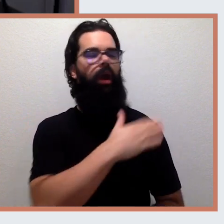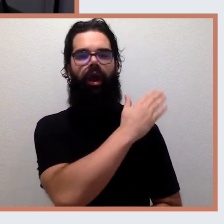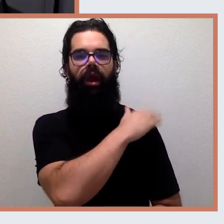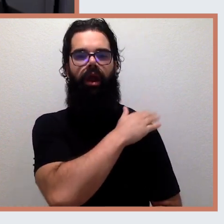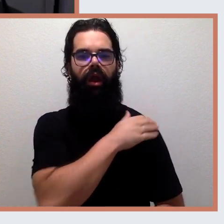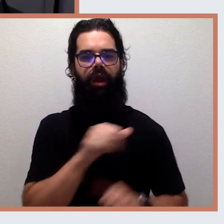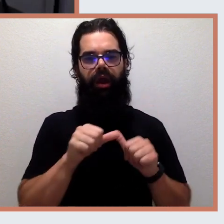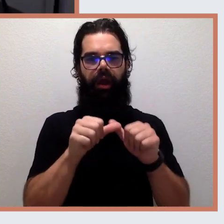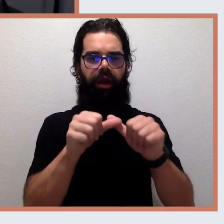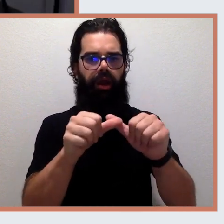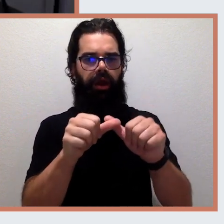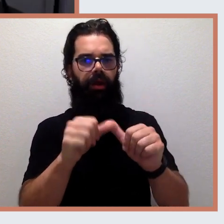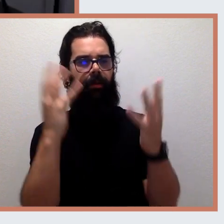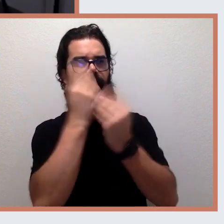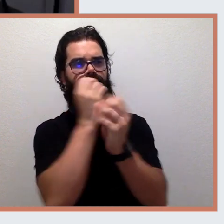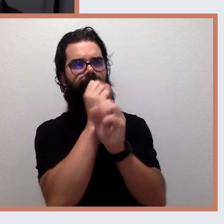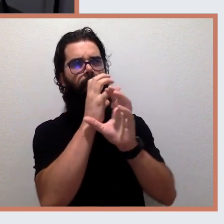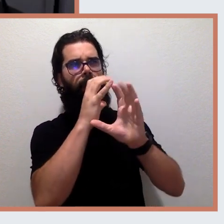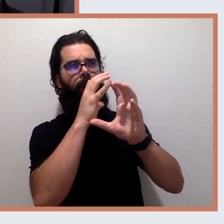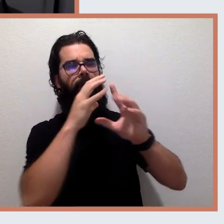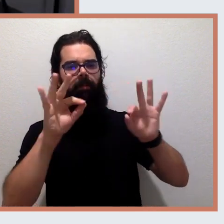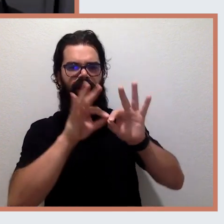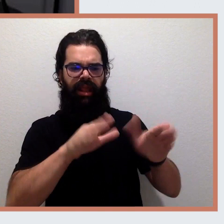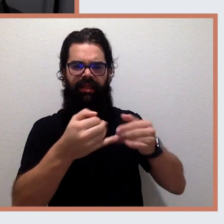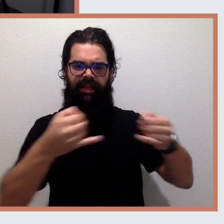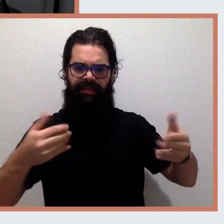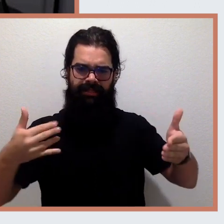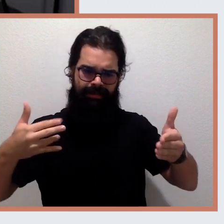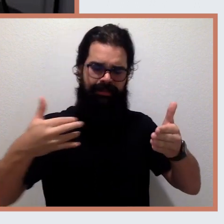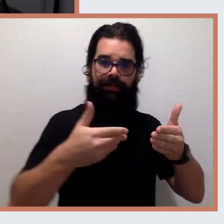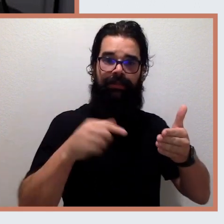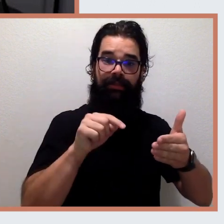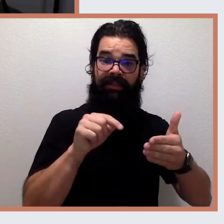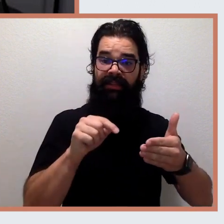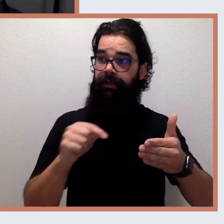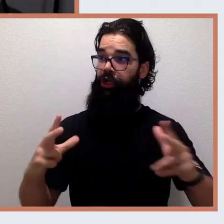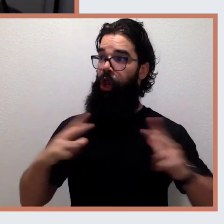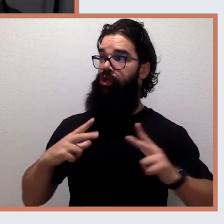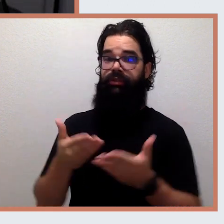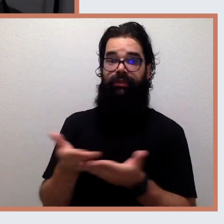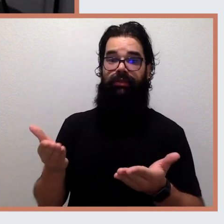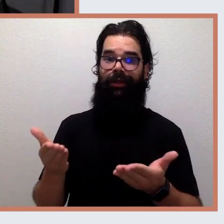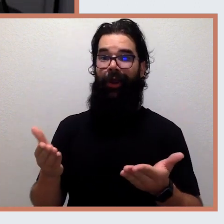It's not as much, they're feeling, they're patting themselves on the back with these beautiful big articles on Deadline,